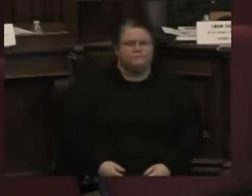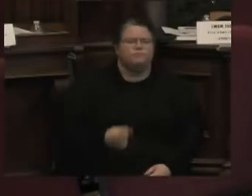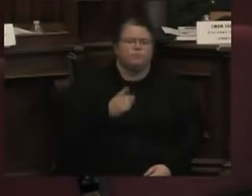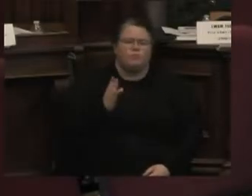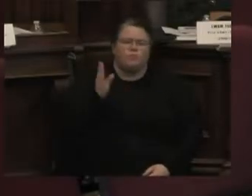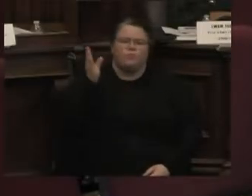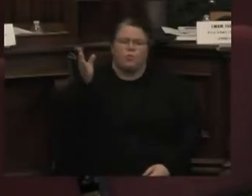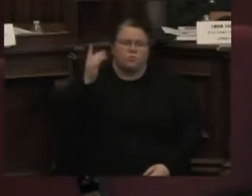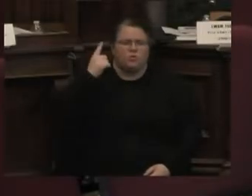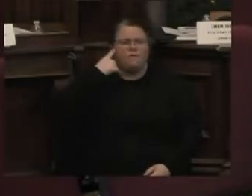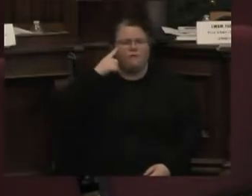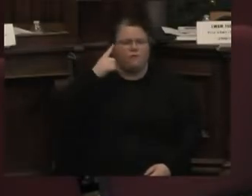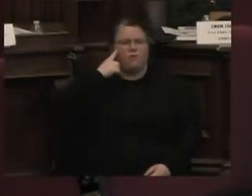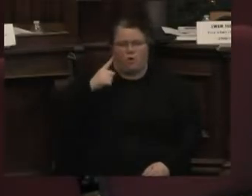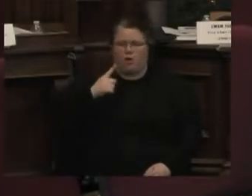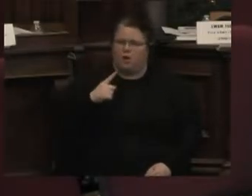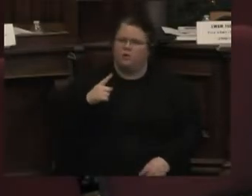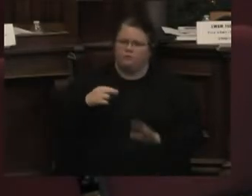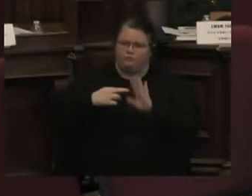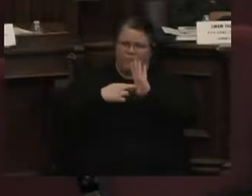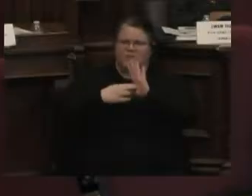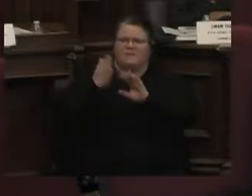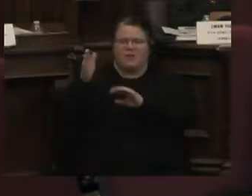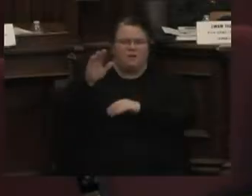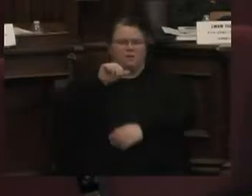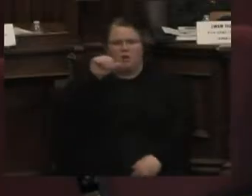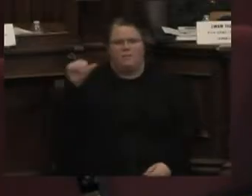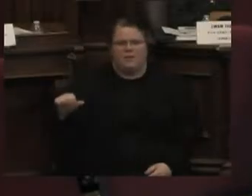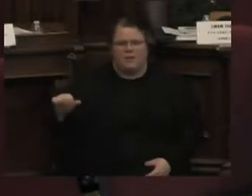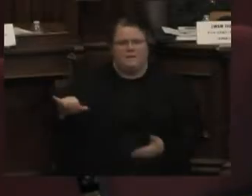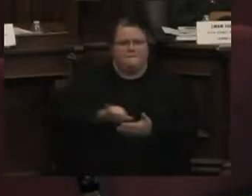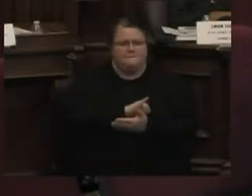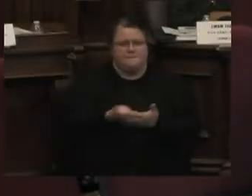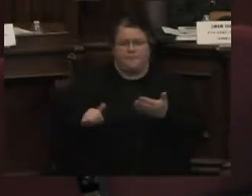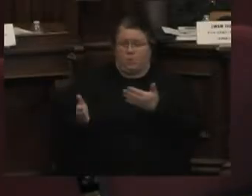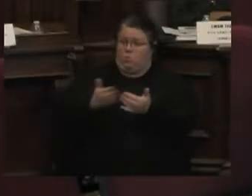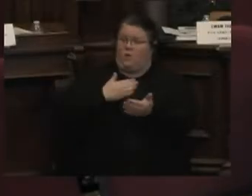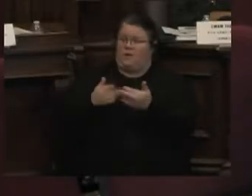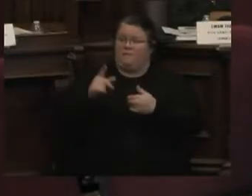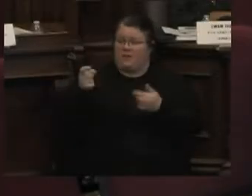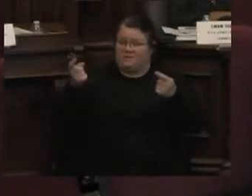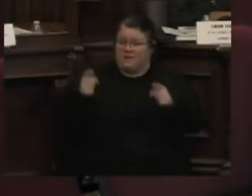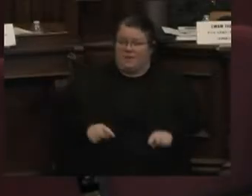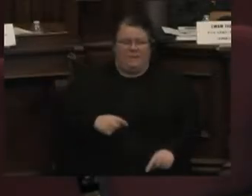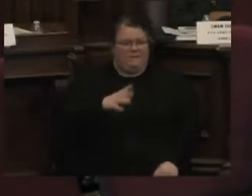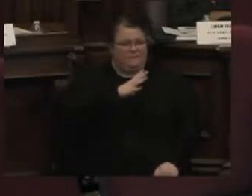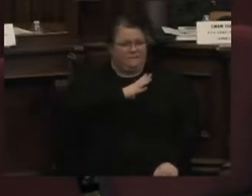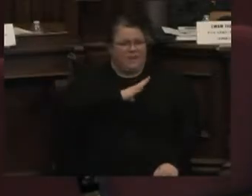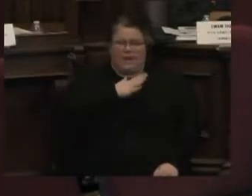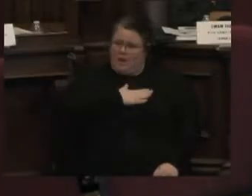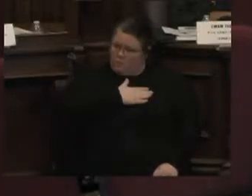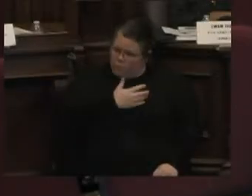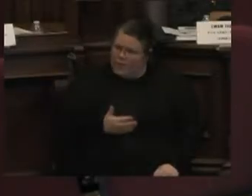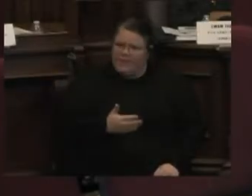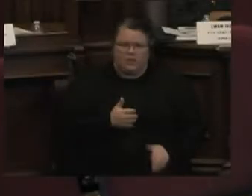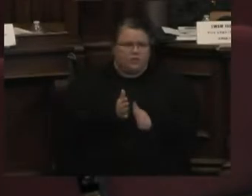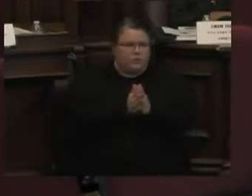appeal. And that's also our proposal for the